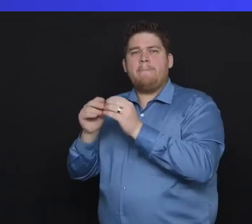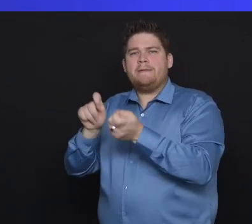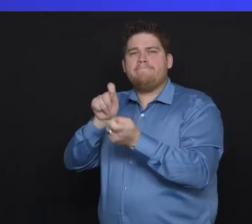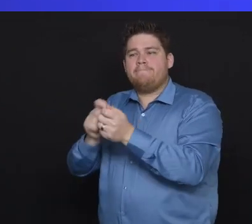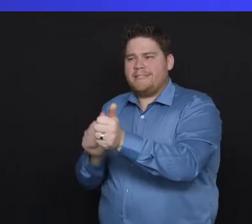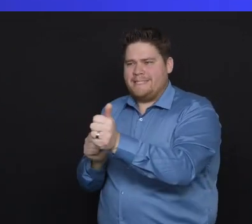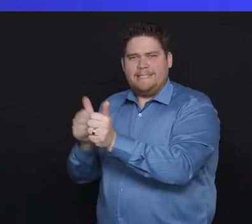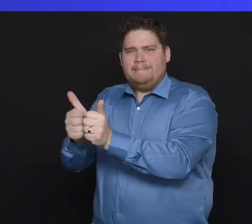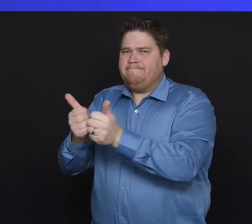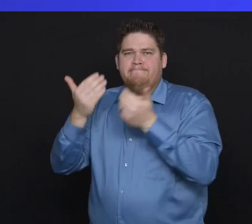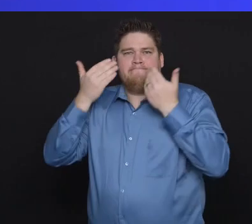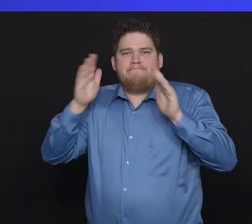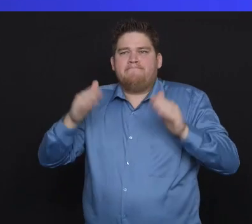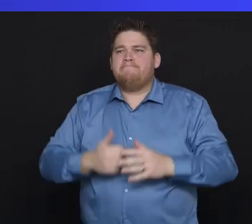positive test we have right now is validated.